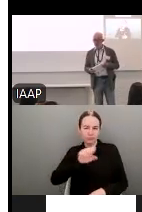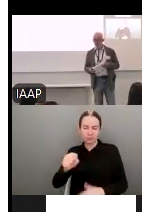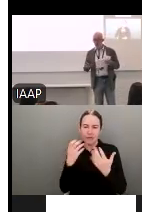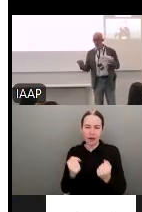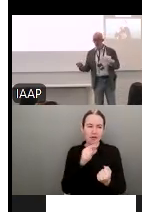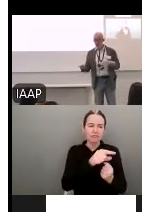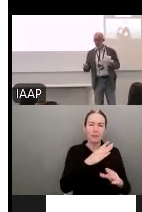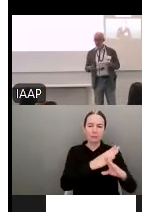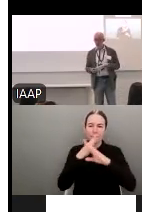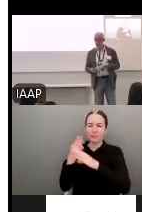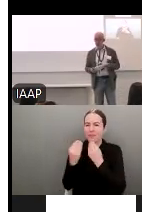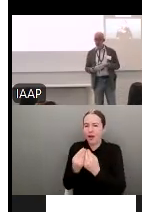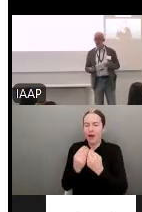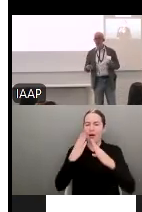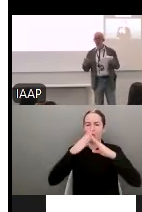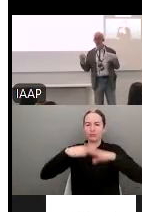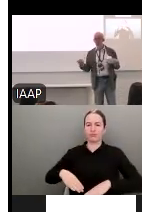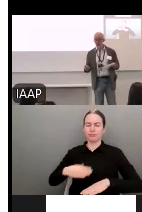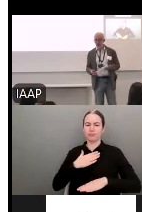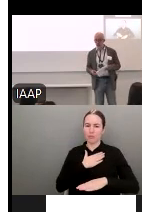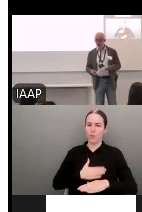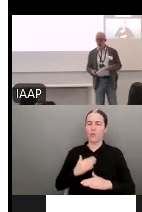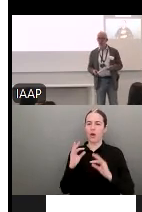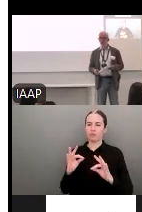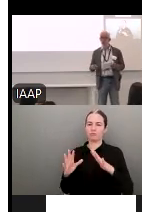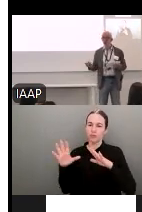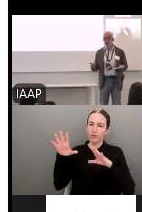For instance, I understood that if you show intelligence in a working life,